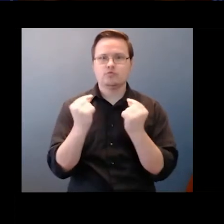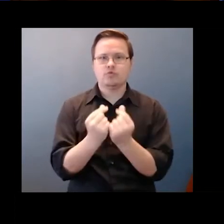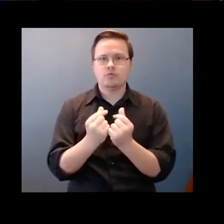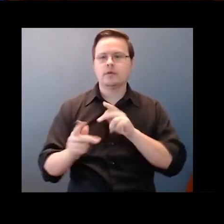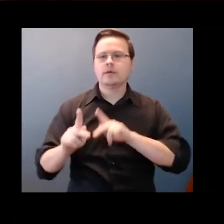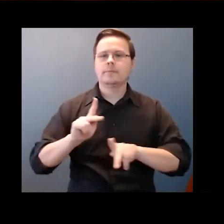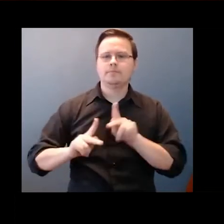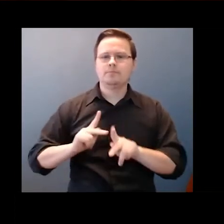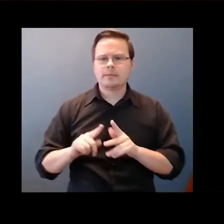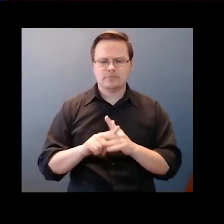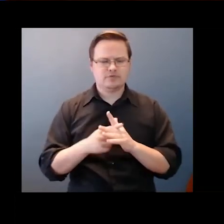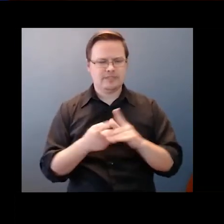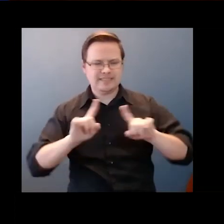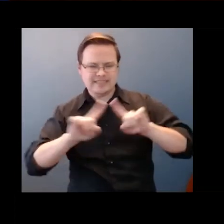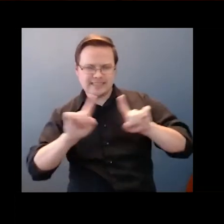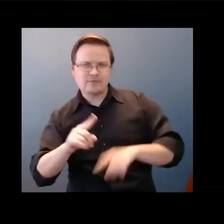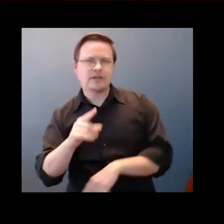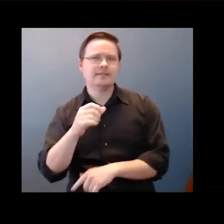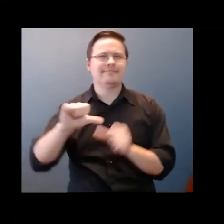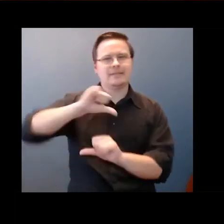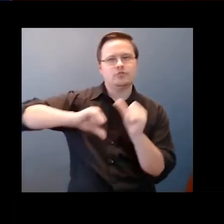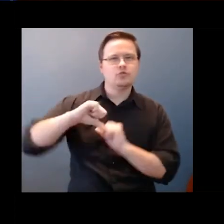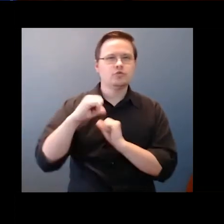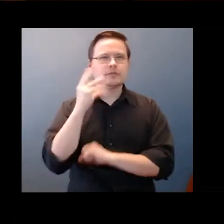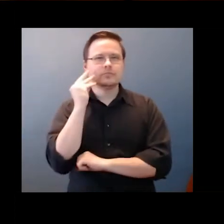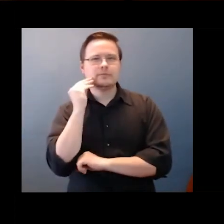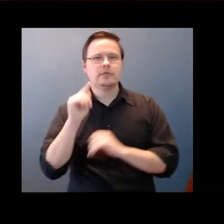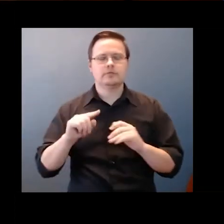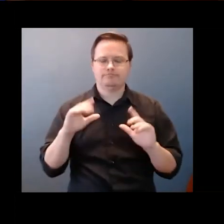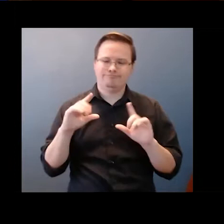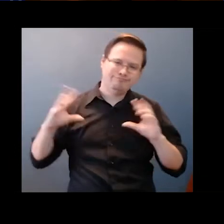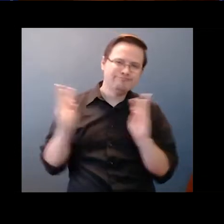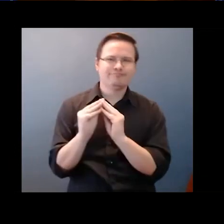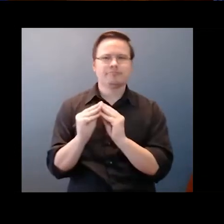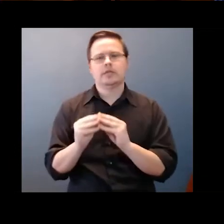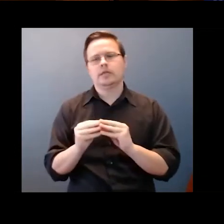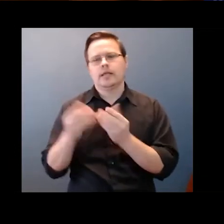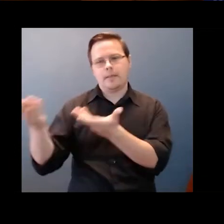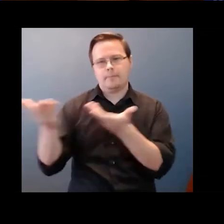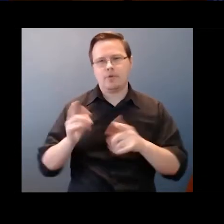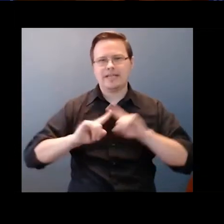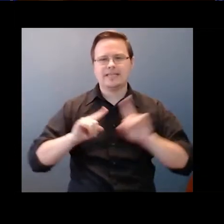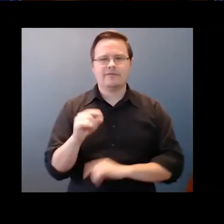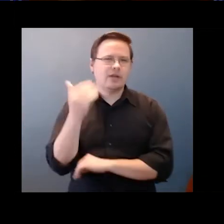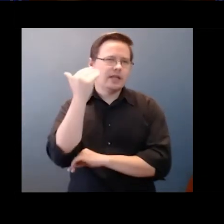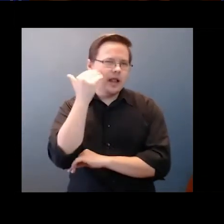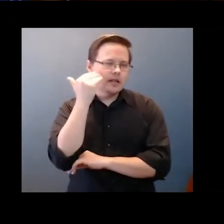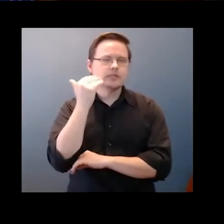very different social experiences could come together at bringing these different situated knowledges and speculations together to try